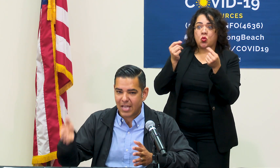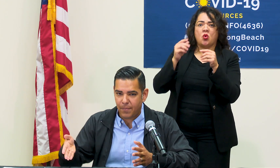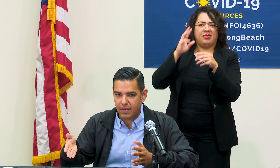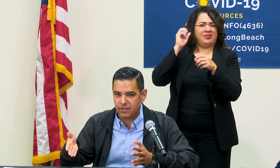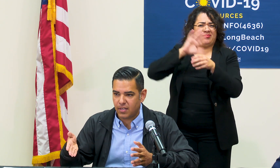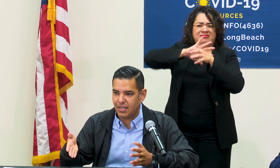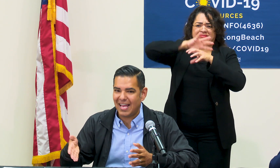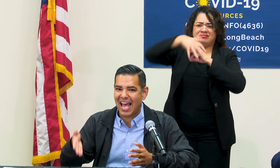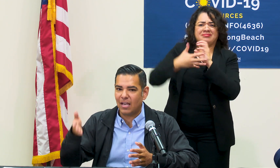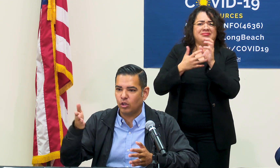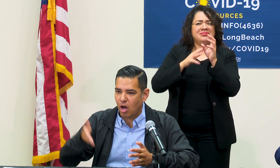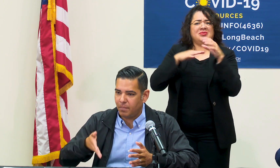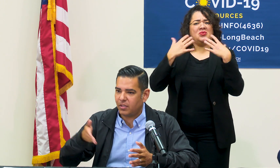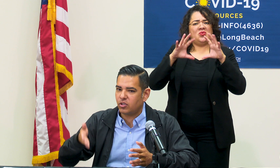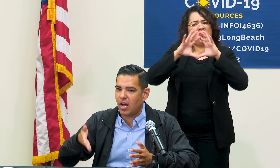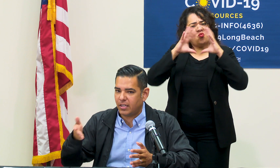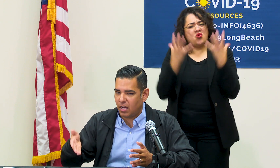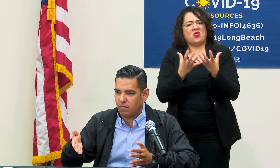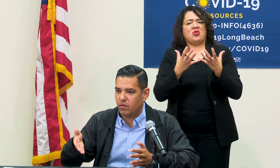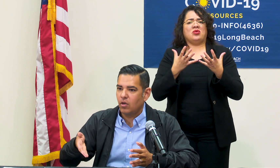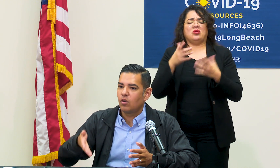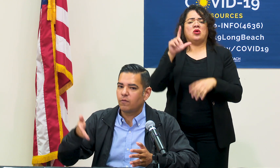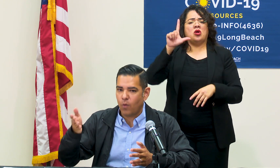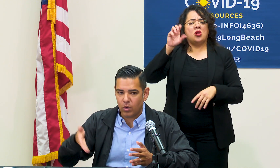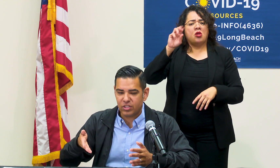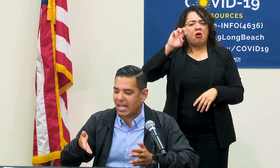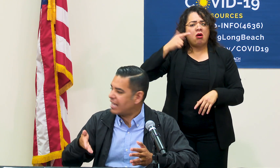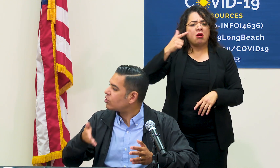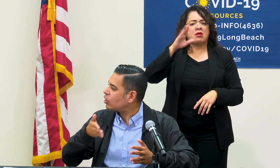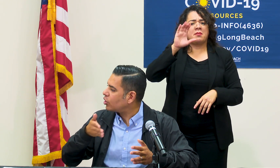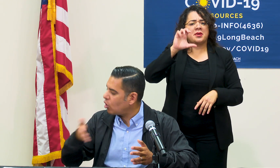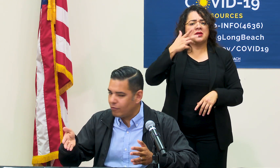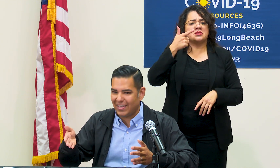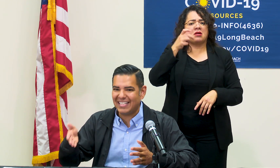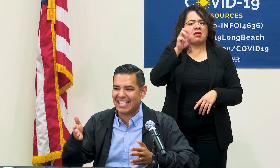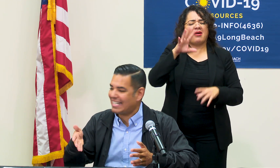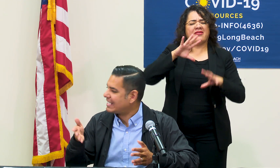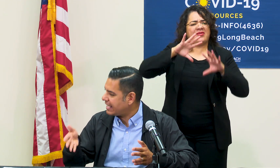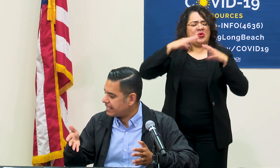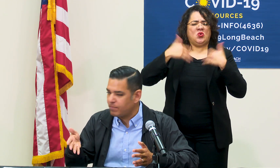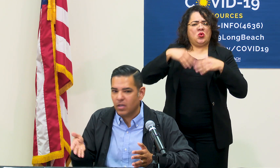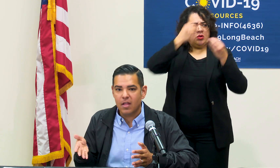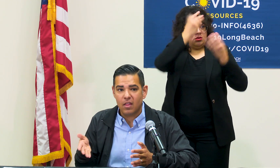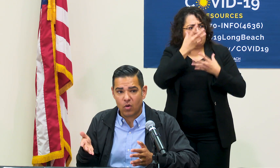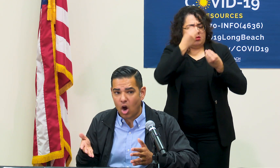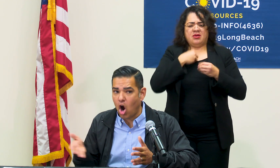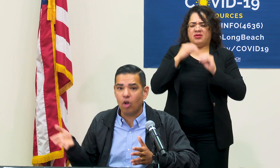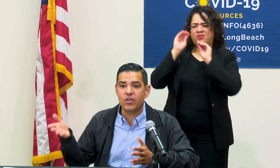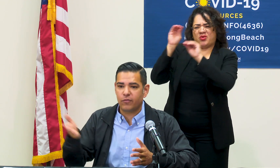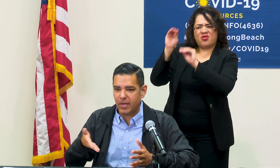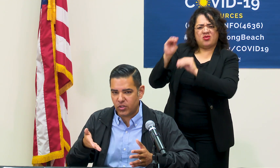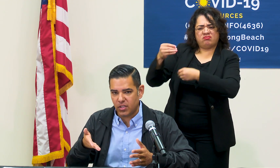what's happening in the City at Longbeach.gov/COVID19. All the information